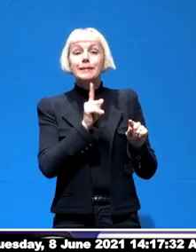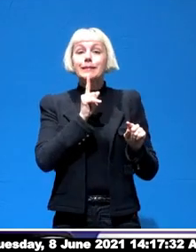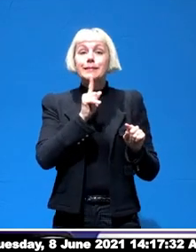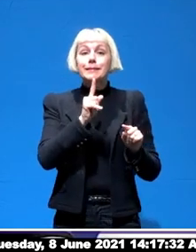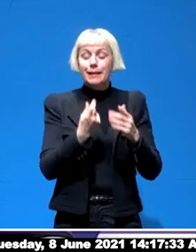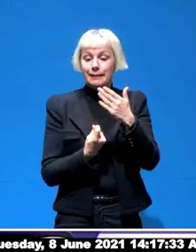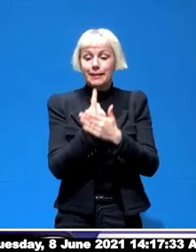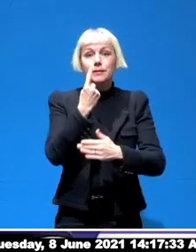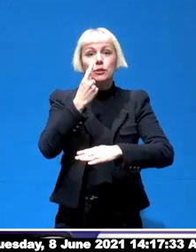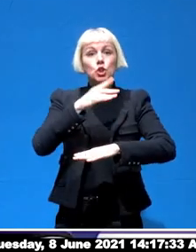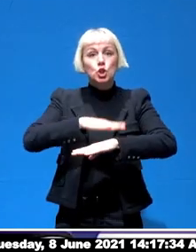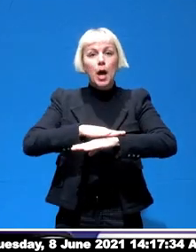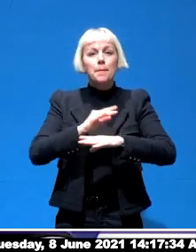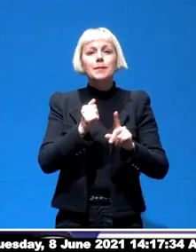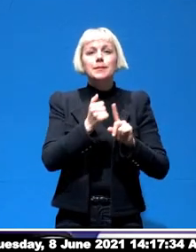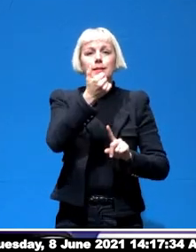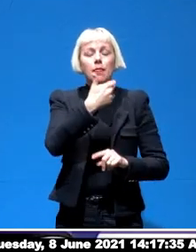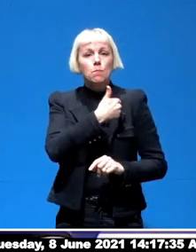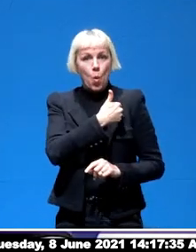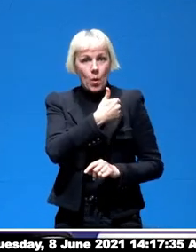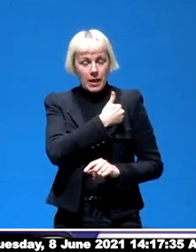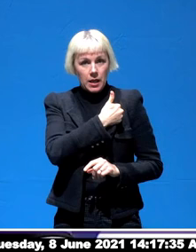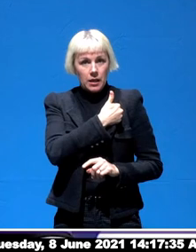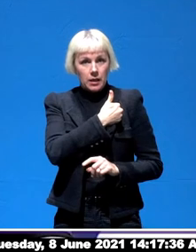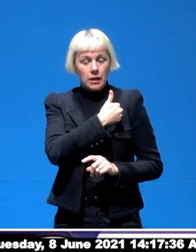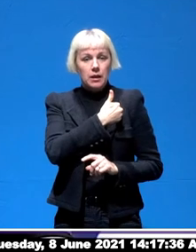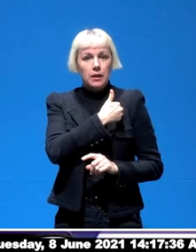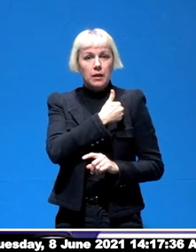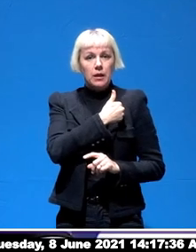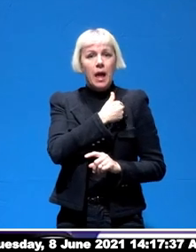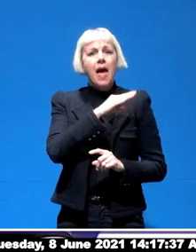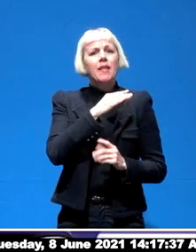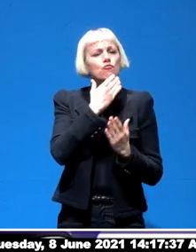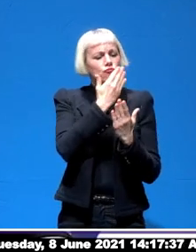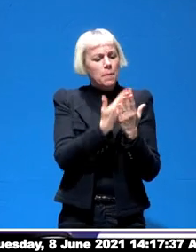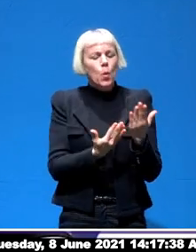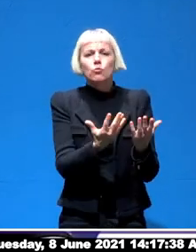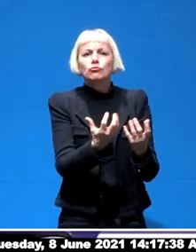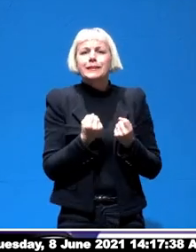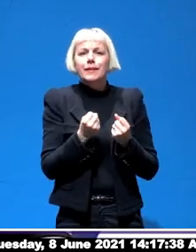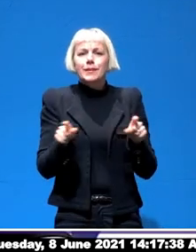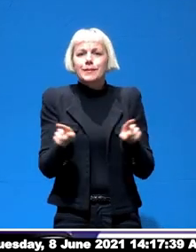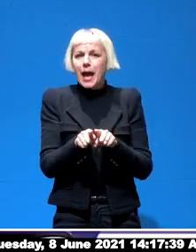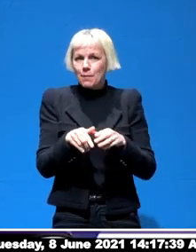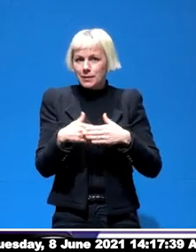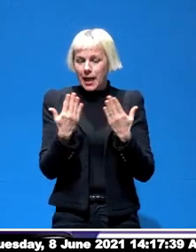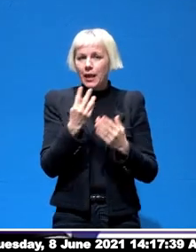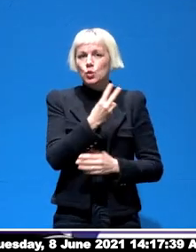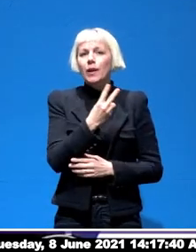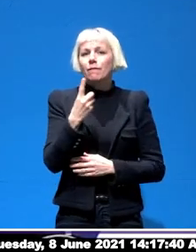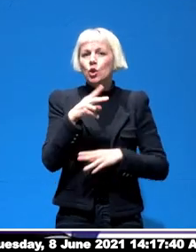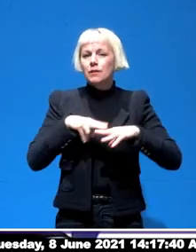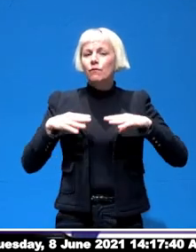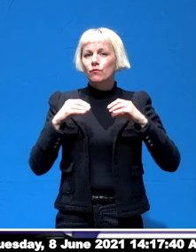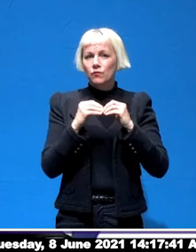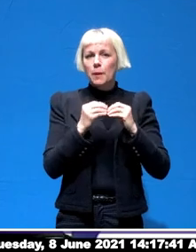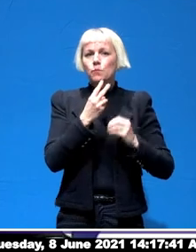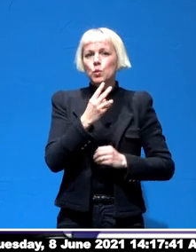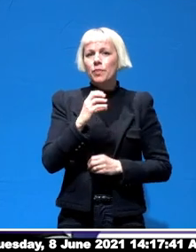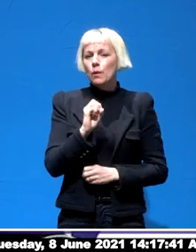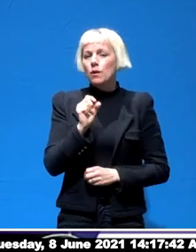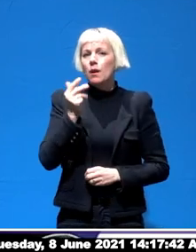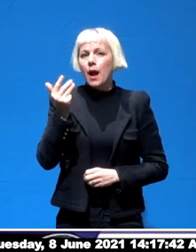6.00 am and that the report is received on the same day, 21 February 2019.